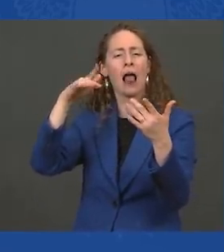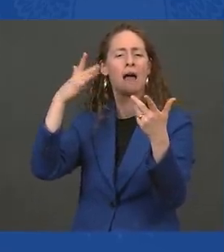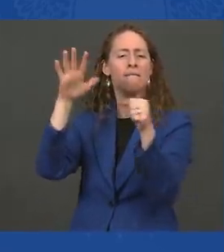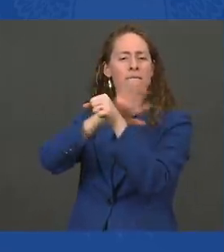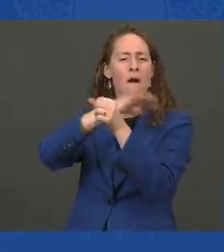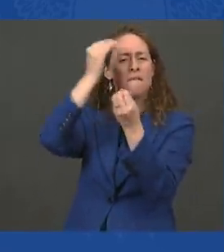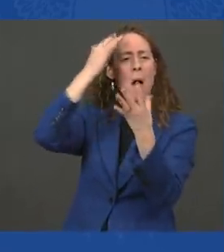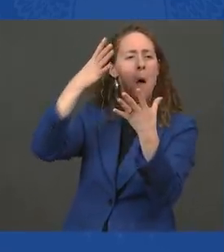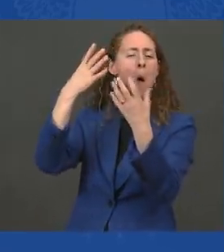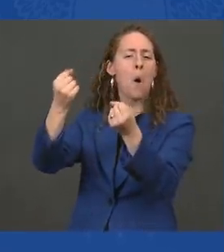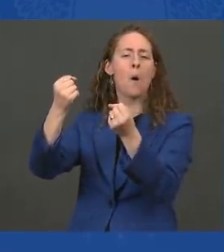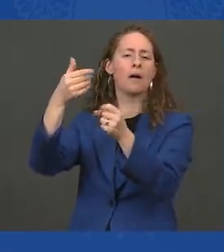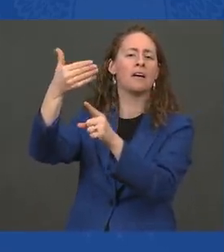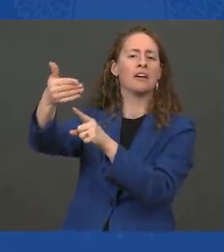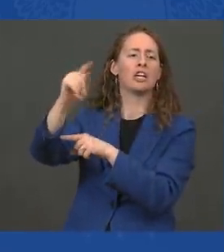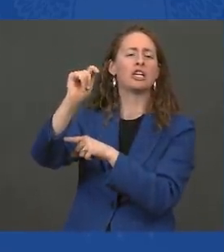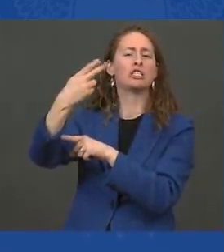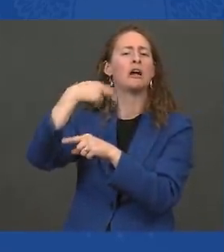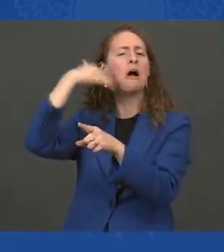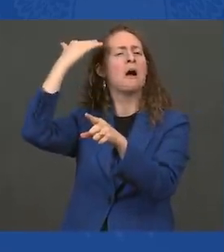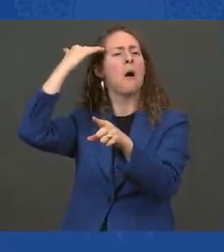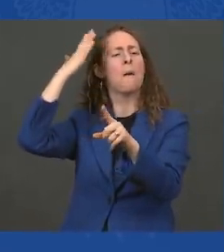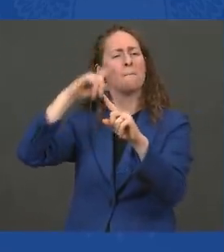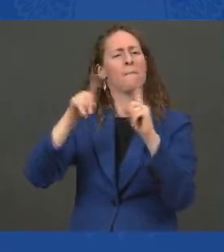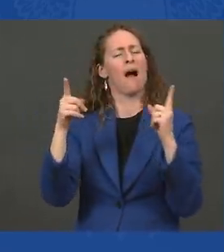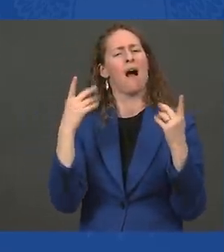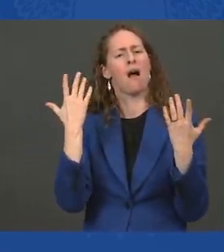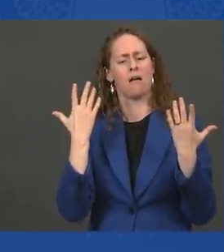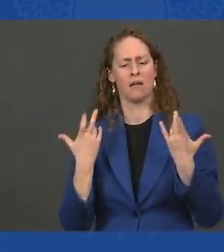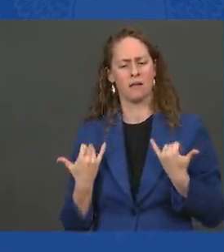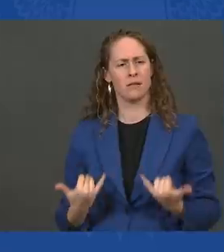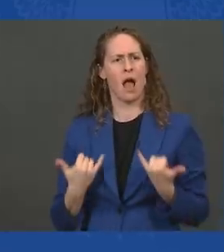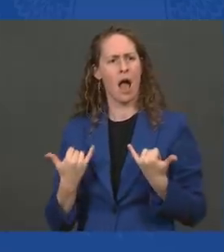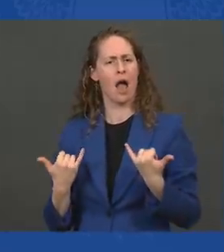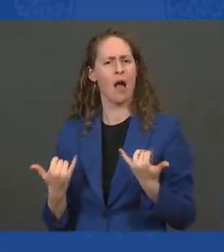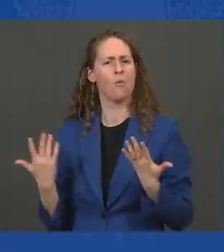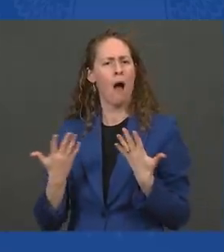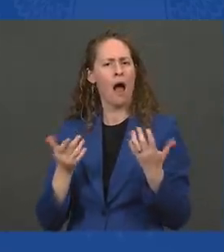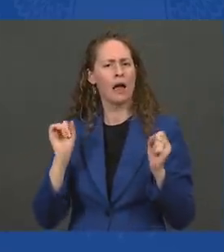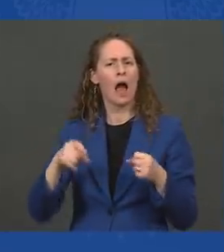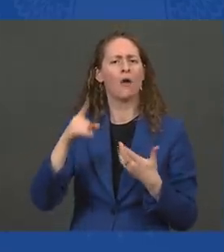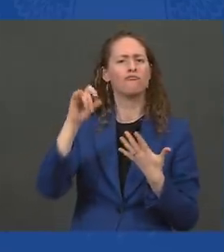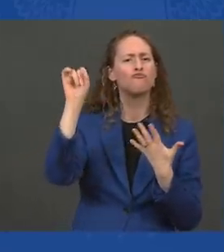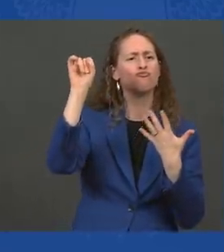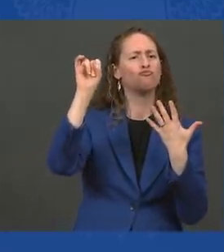your first question first, the answer is: I expect this not to be the new normal.